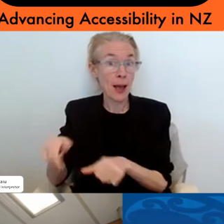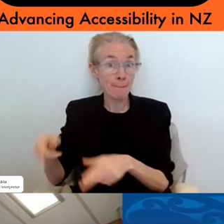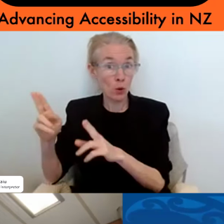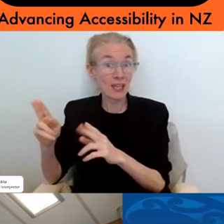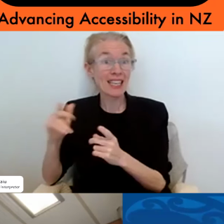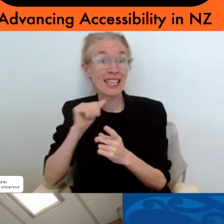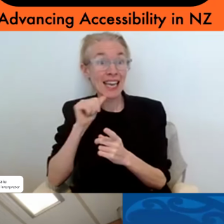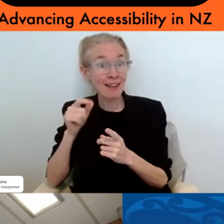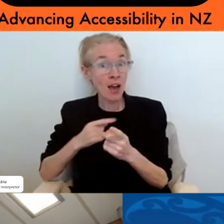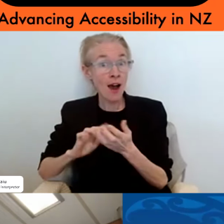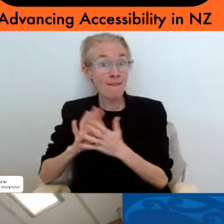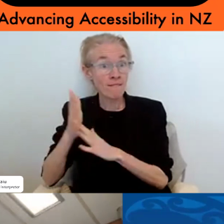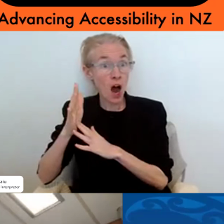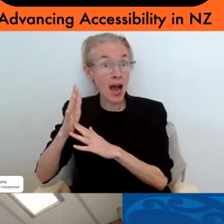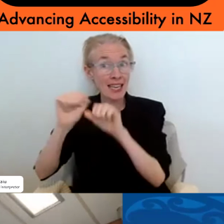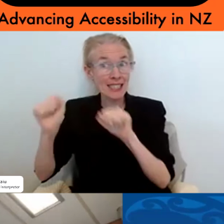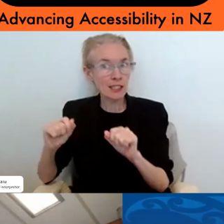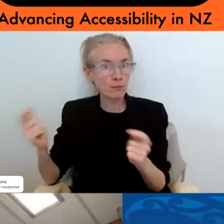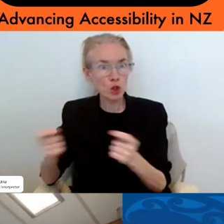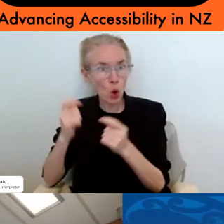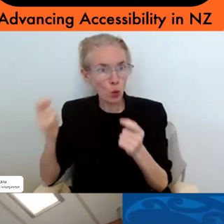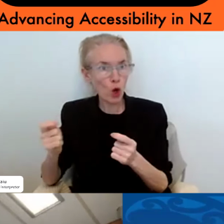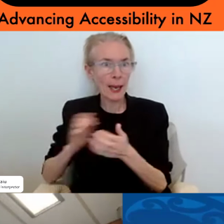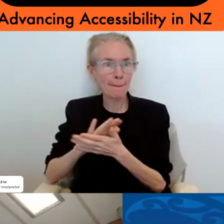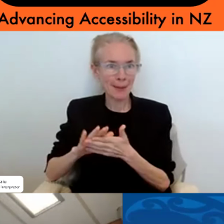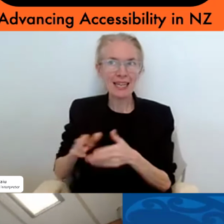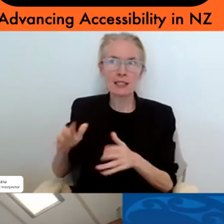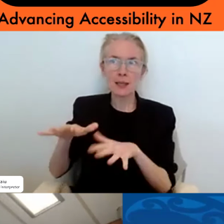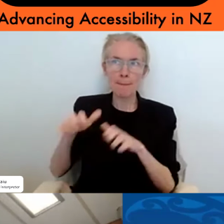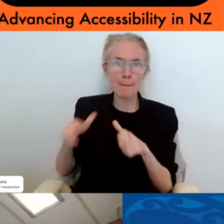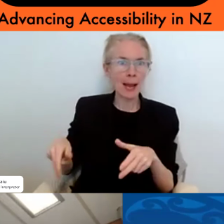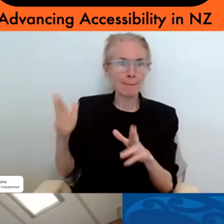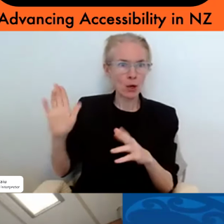closed until you get a notice saying okay, you can open up. Now if you